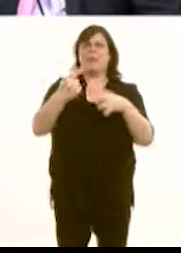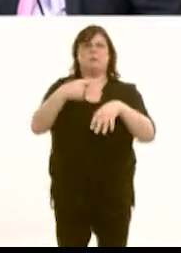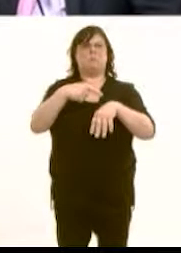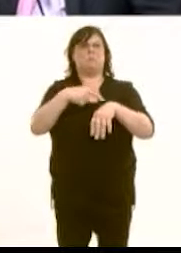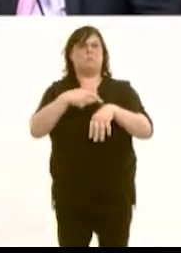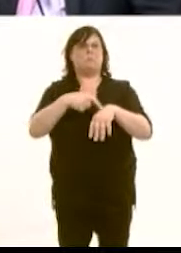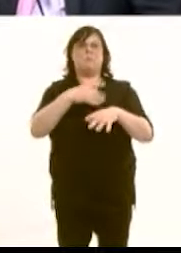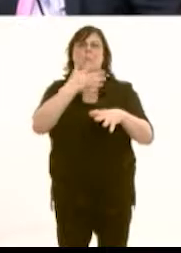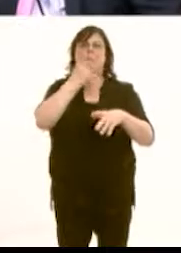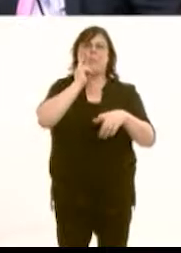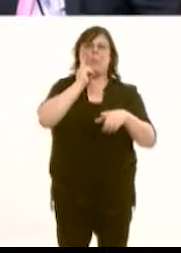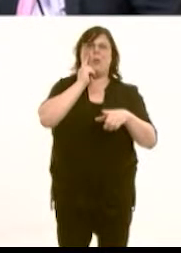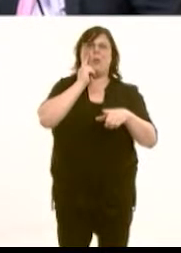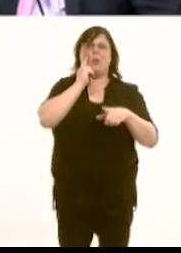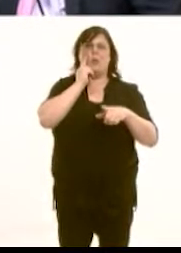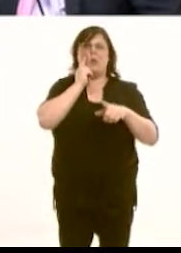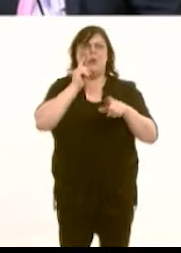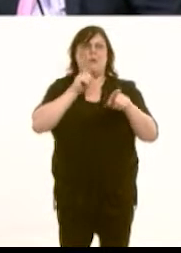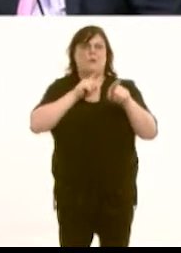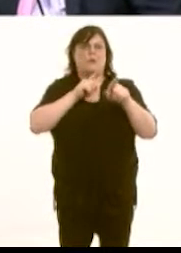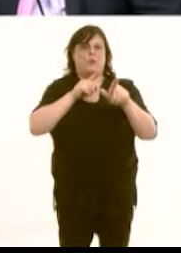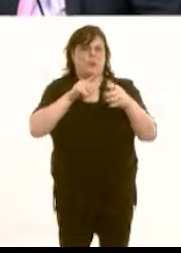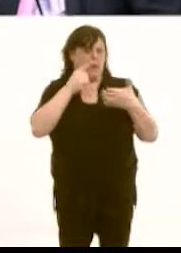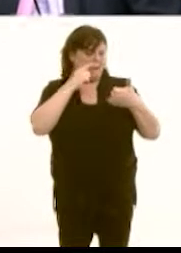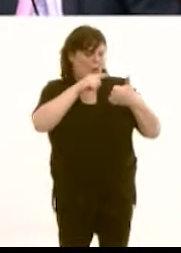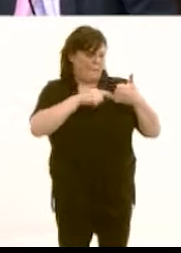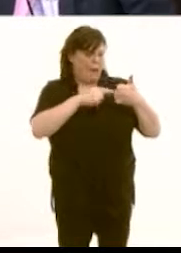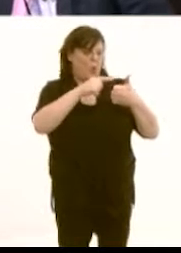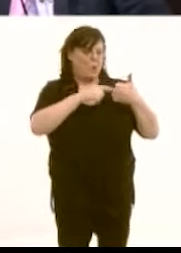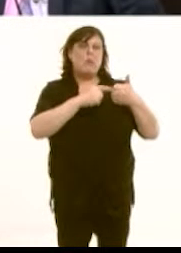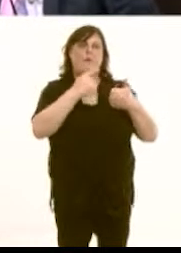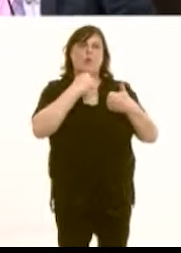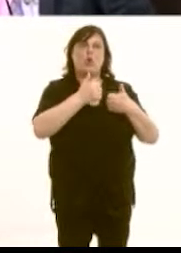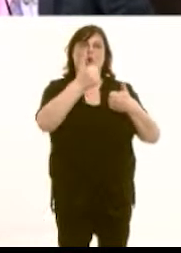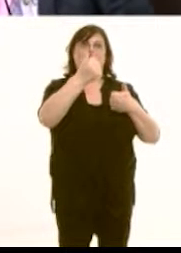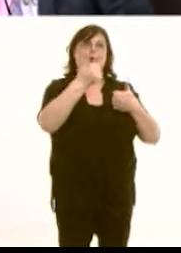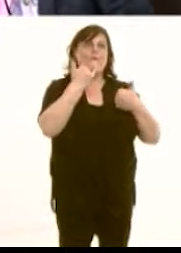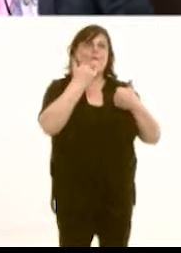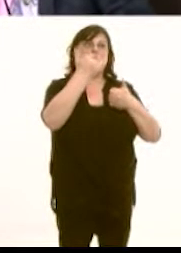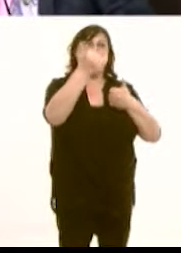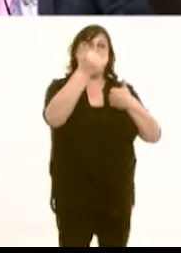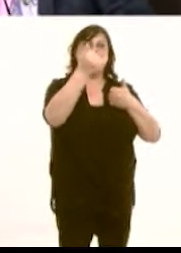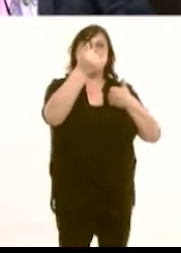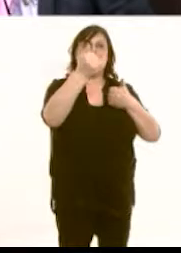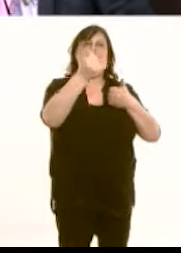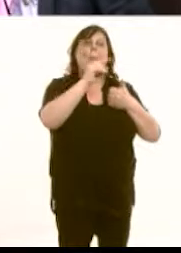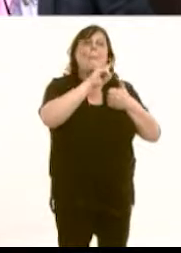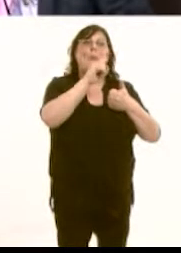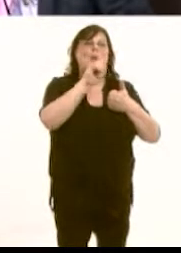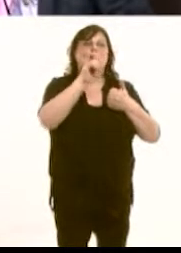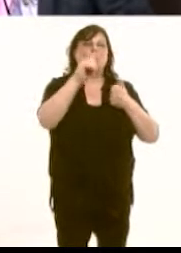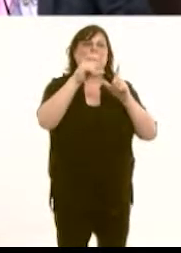where the phone may show four or five bars of phone reception, but you canít download data, because the signal doesnít seem to be strong enough.